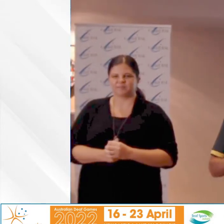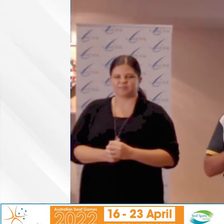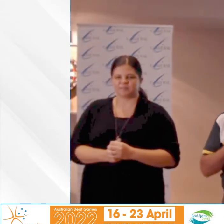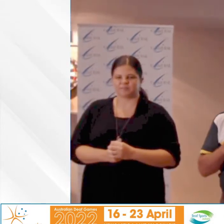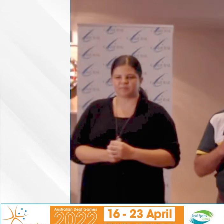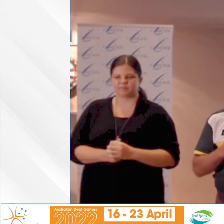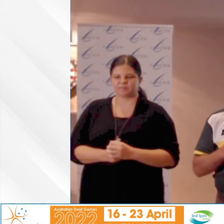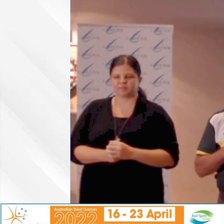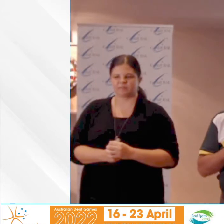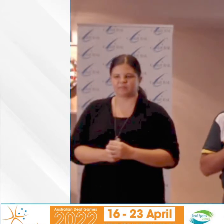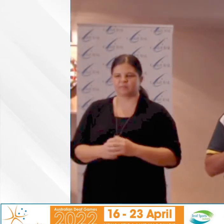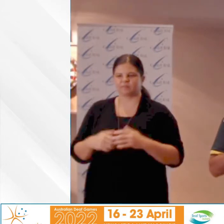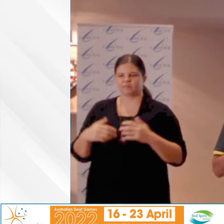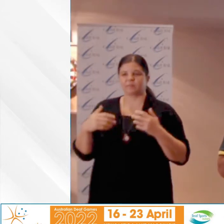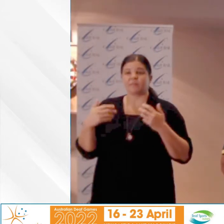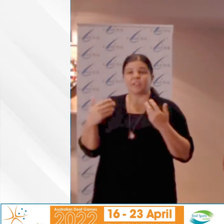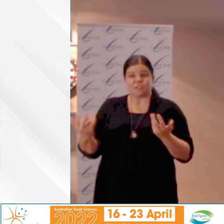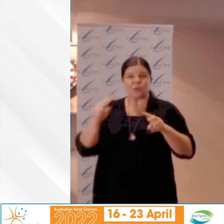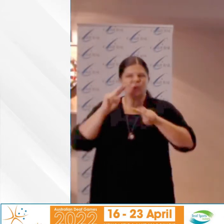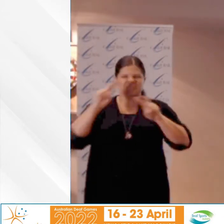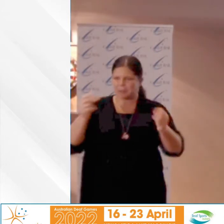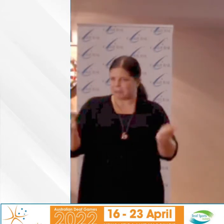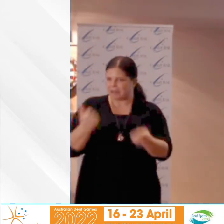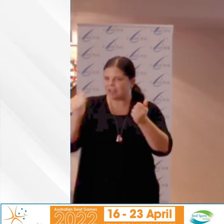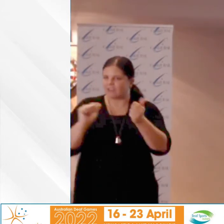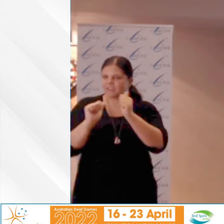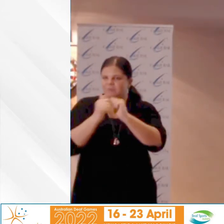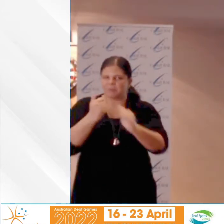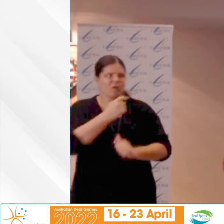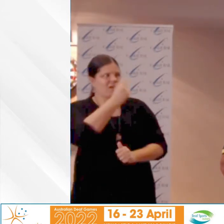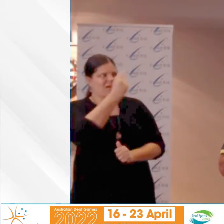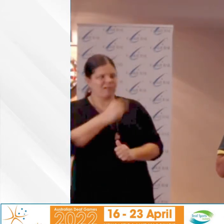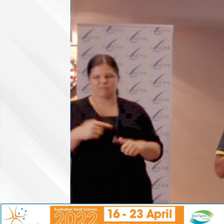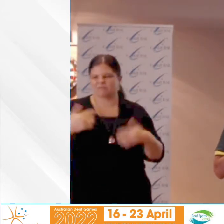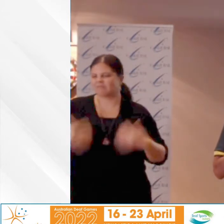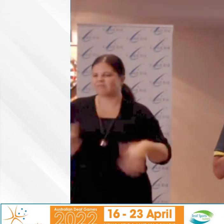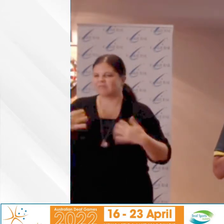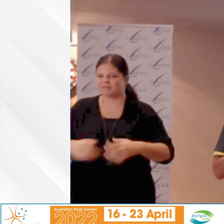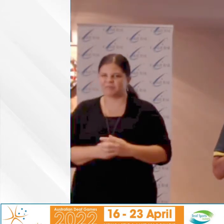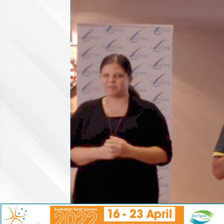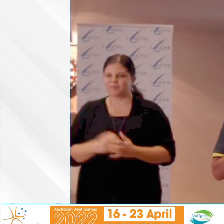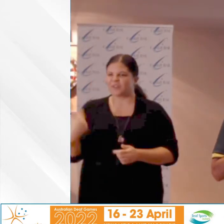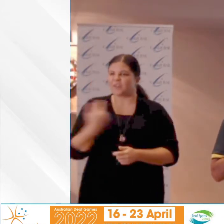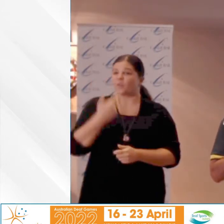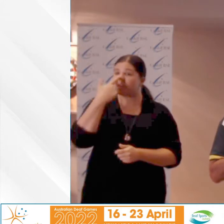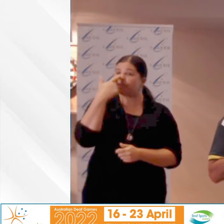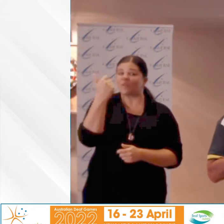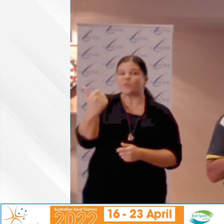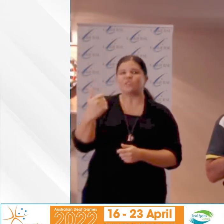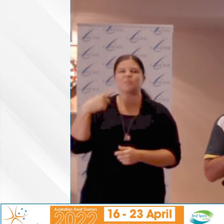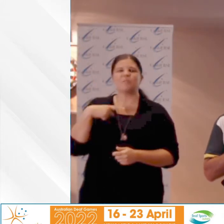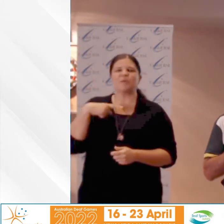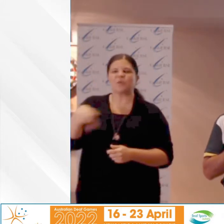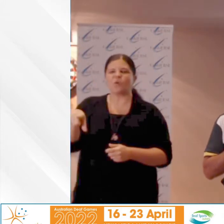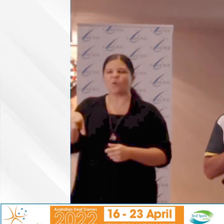and basically we've been fortunate that we'll be able to allocate the venues right across the two